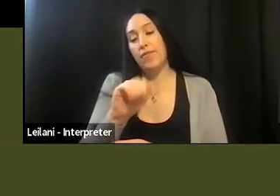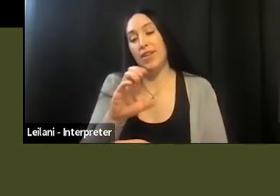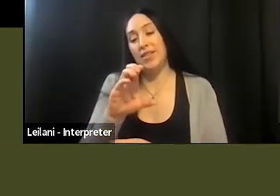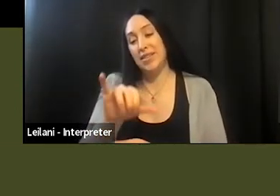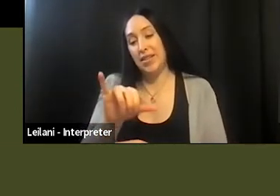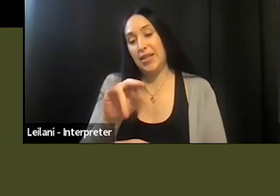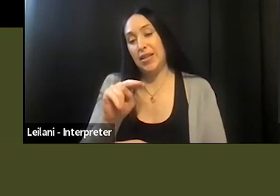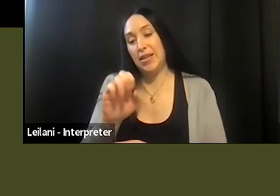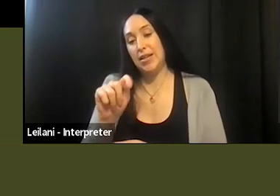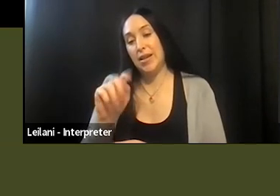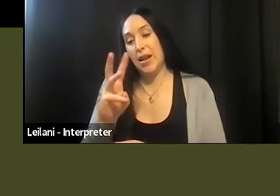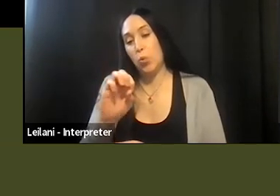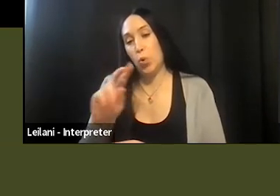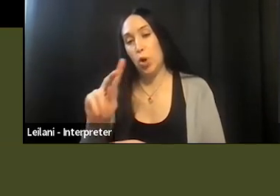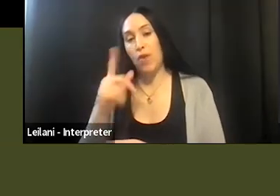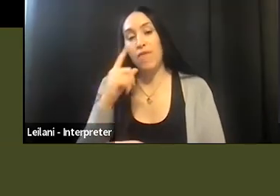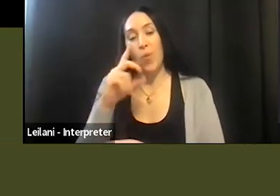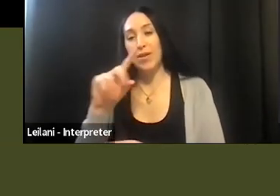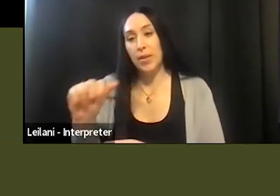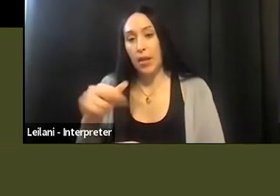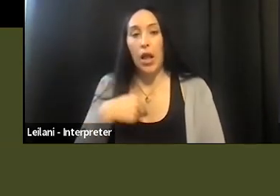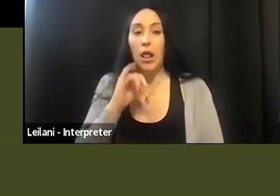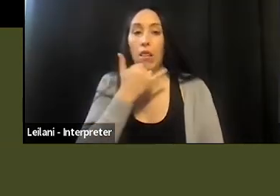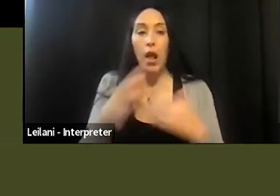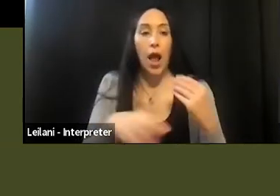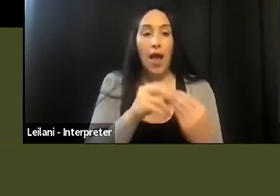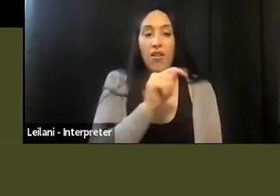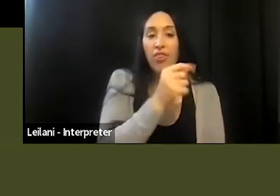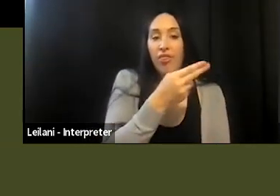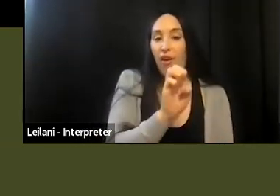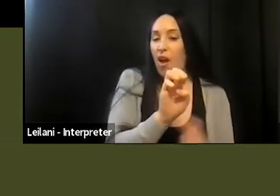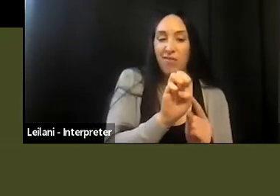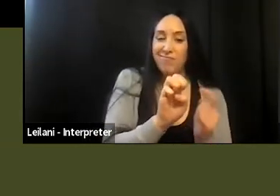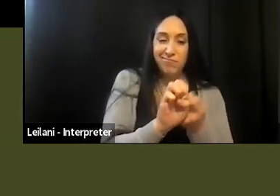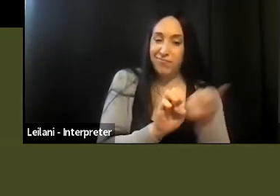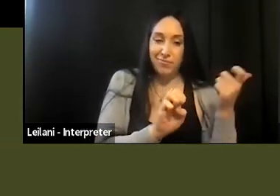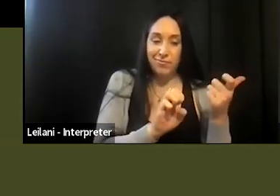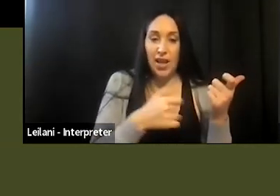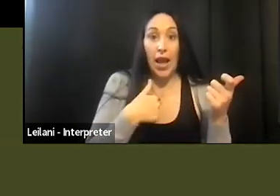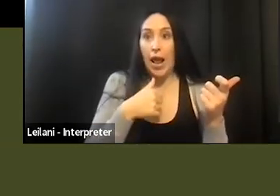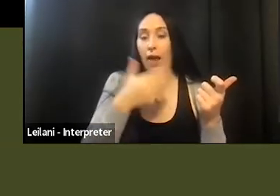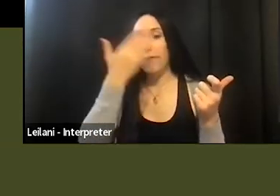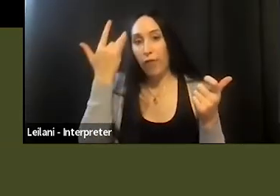and I left off "on Disabilities." So that is totally on me. And I apologize and we will have it fixed